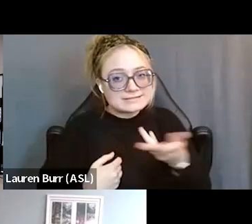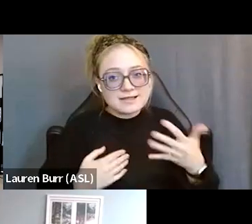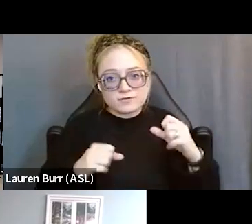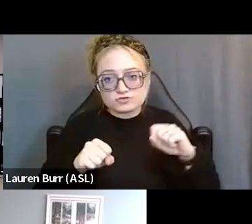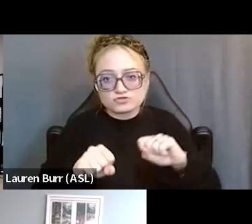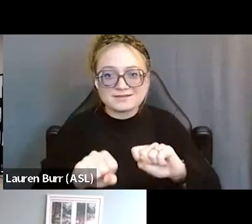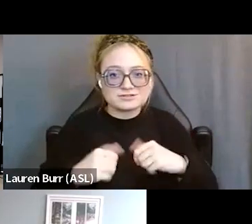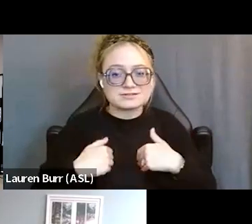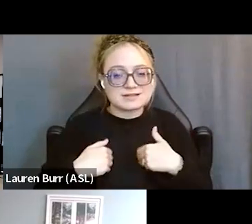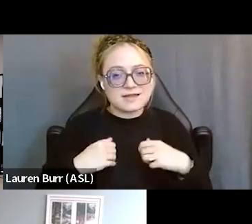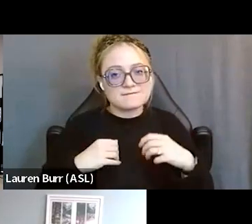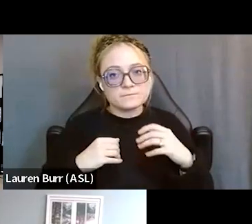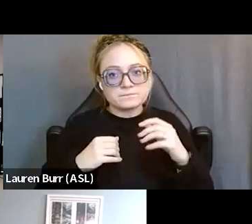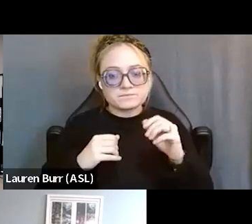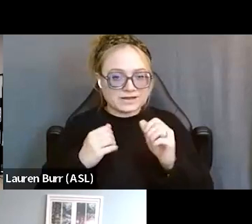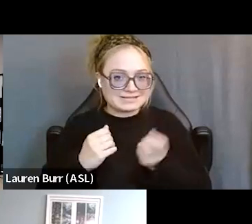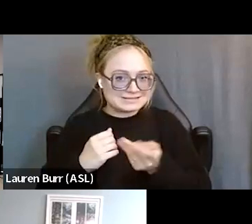that can really improve psychotic symptoms.